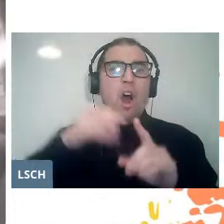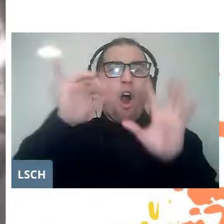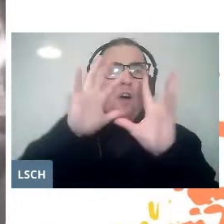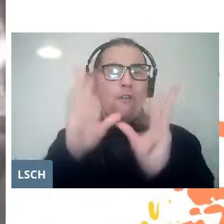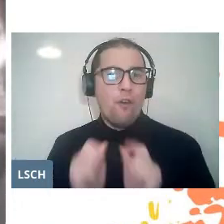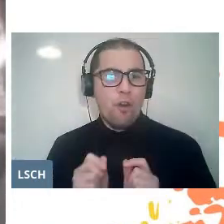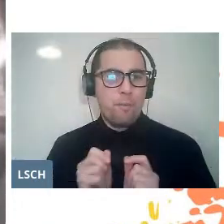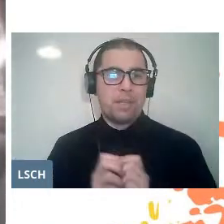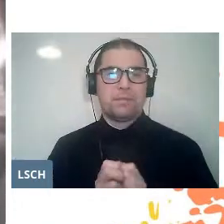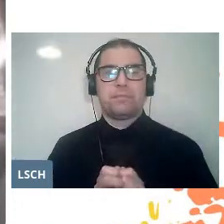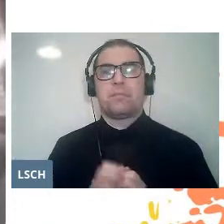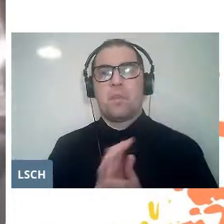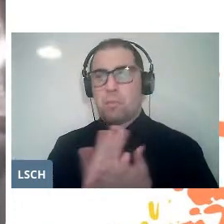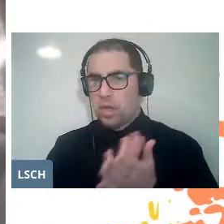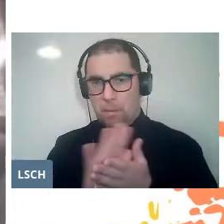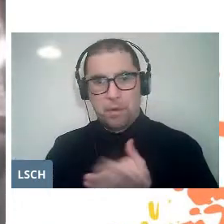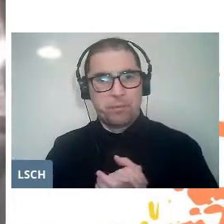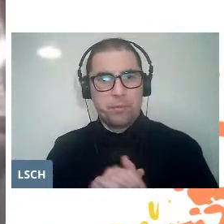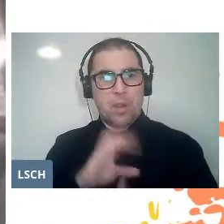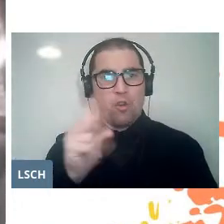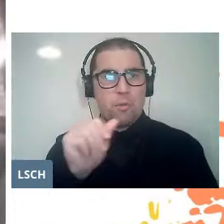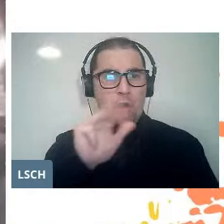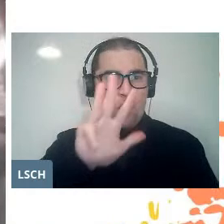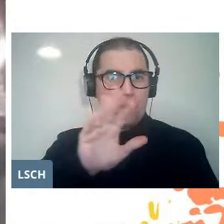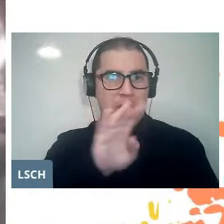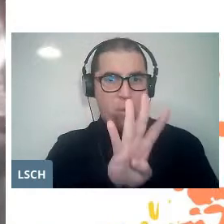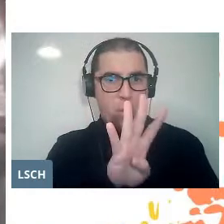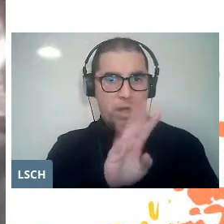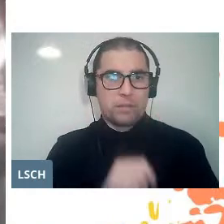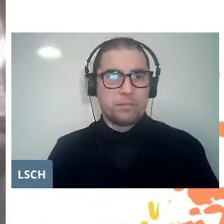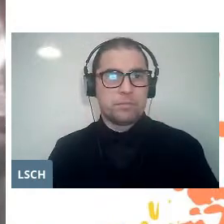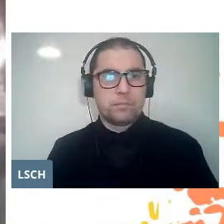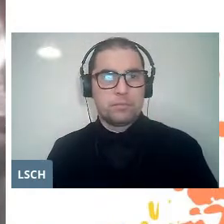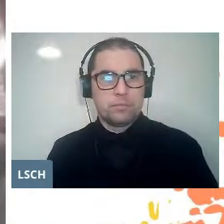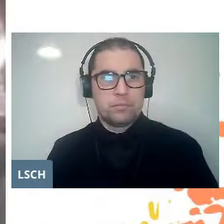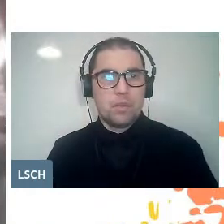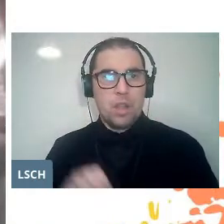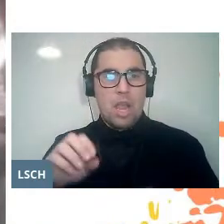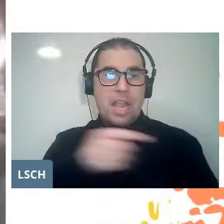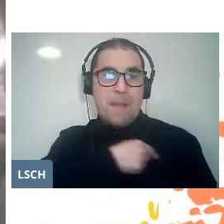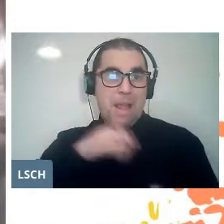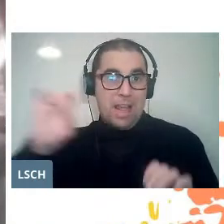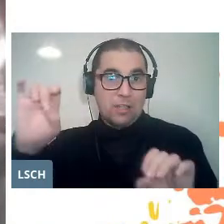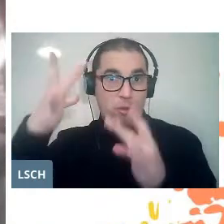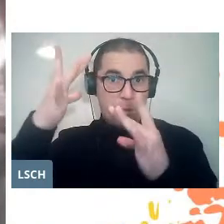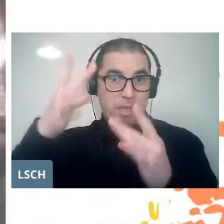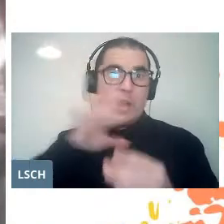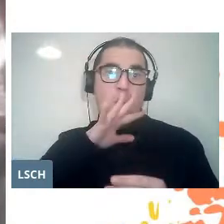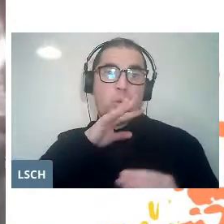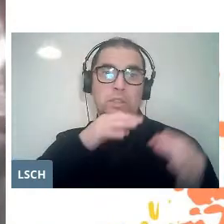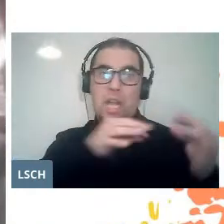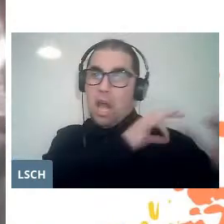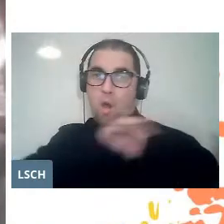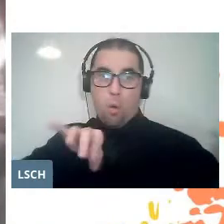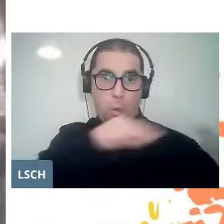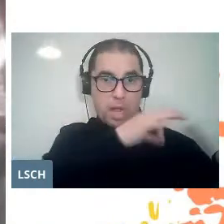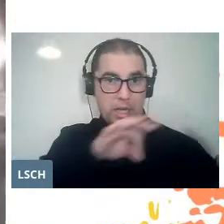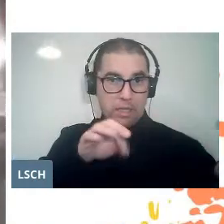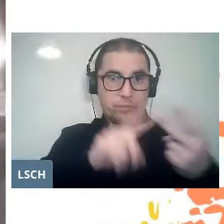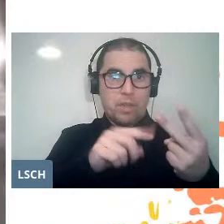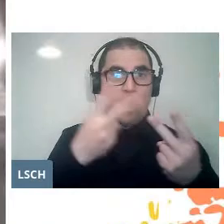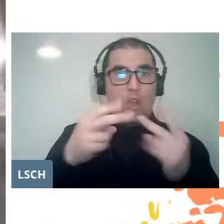For example, number 94, The surprise, uses string, two flutes, two oboes,